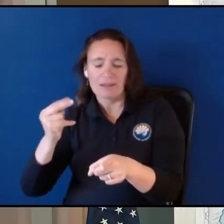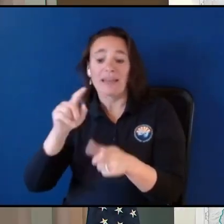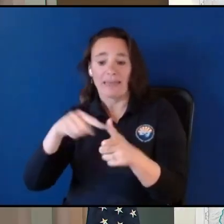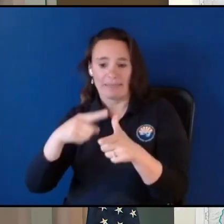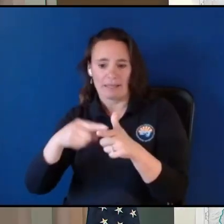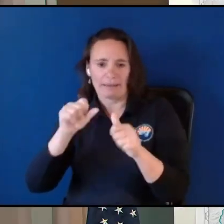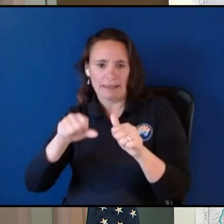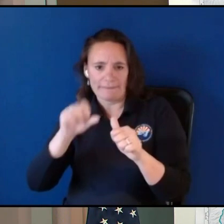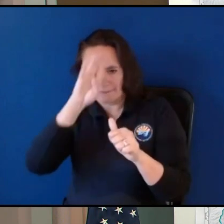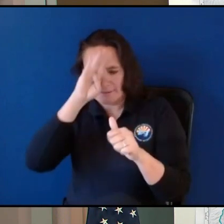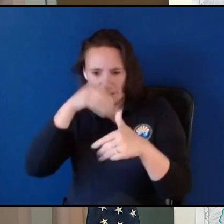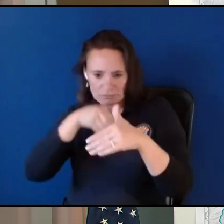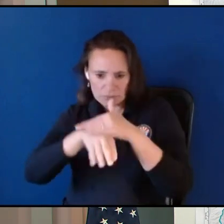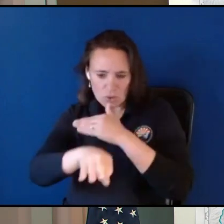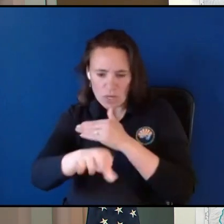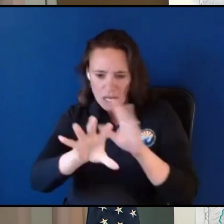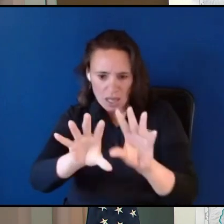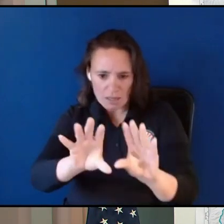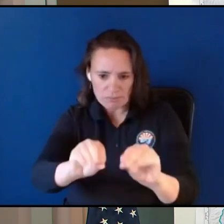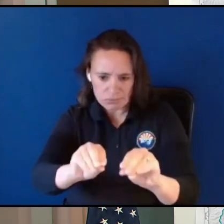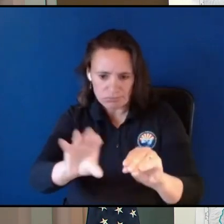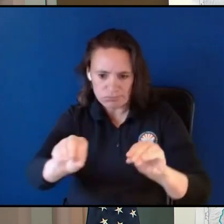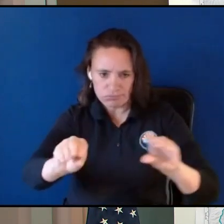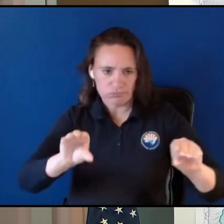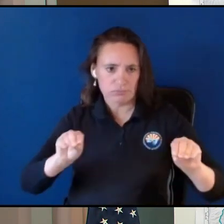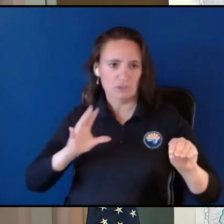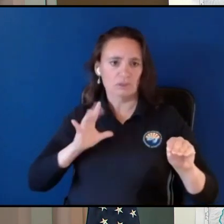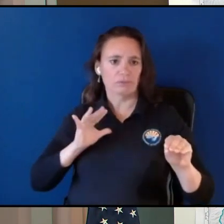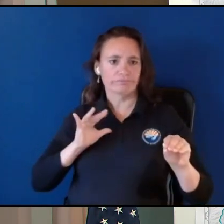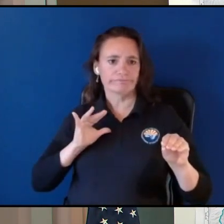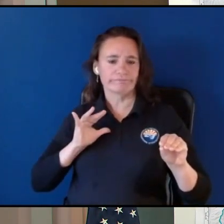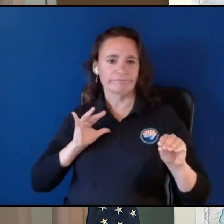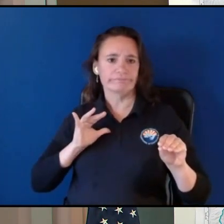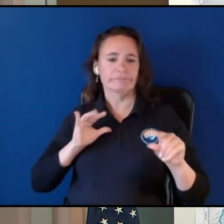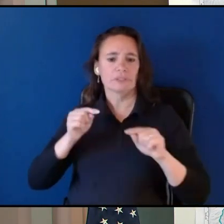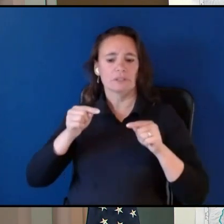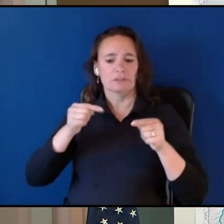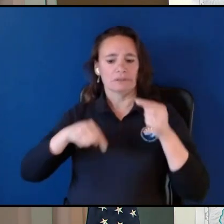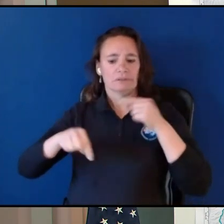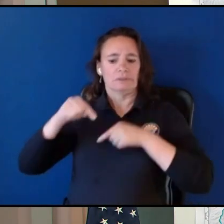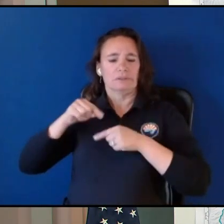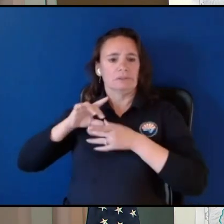One thing I want to just go back on for drones in general is, this is a